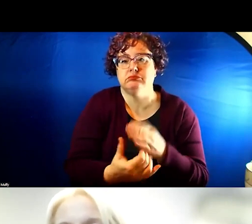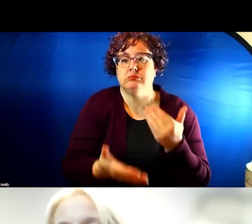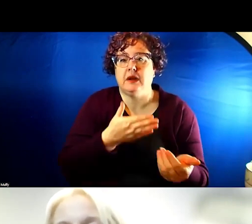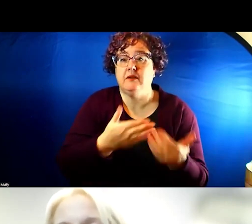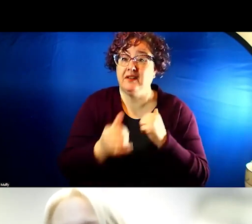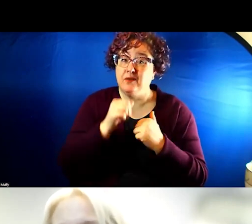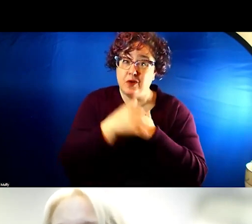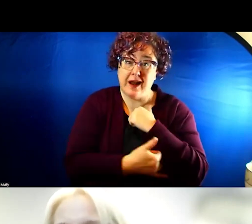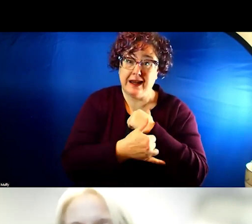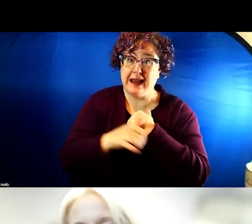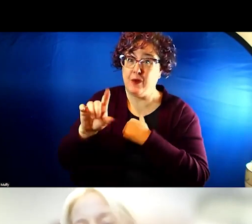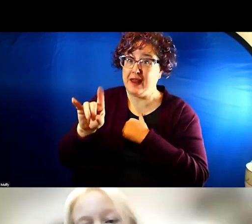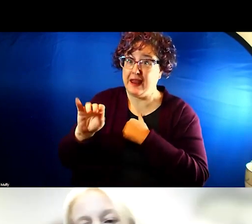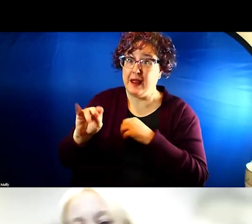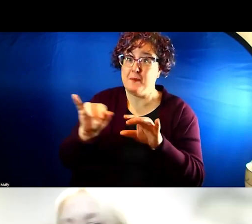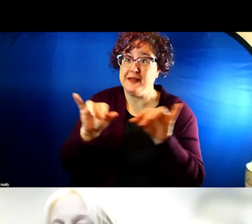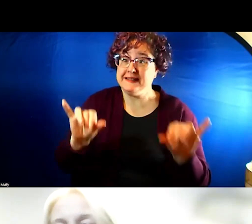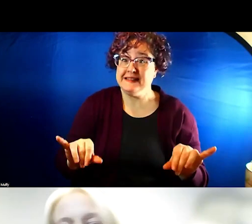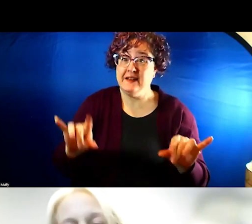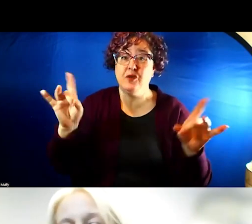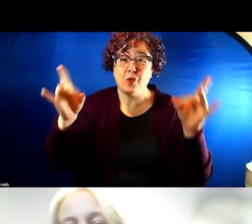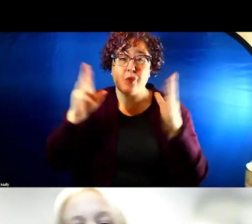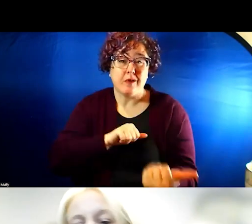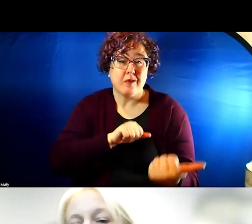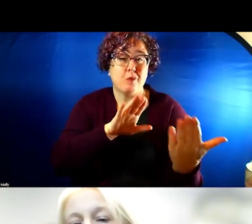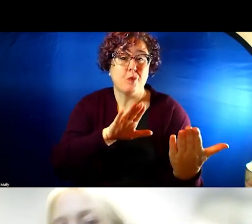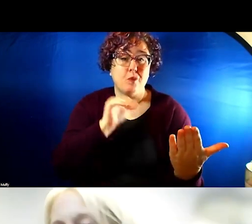IF YOUR CRISIS APPROACH DOES NOT INCLUDE A REALLY BIG BOAT AND YOU DON'T ASK